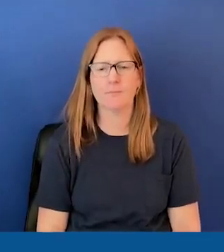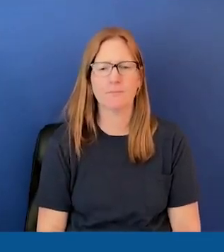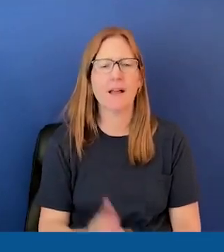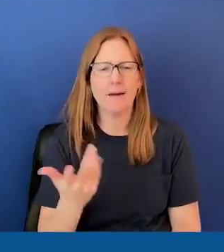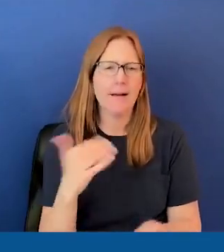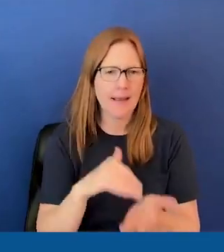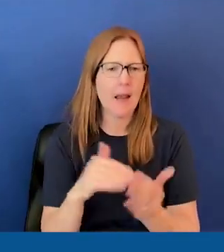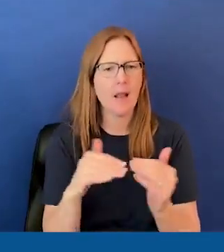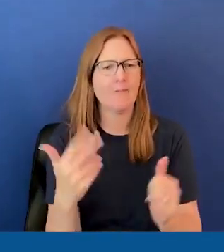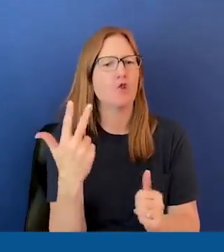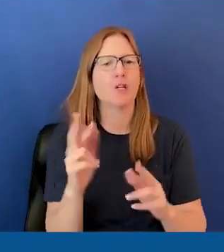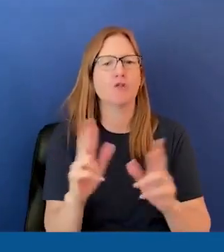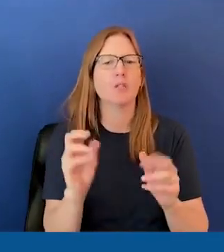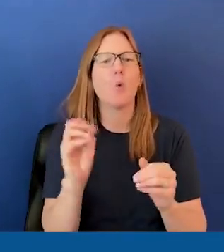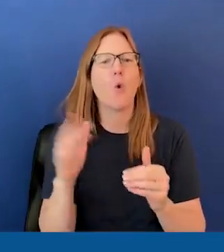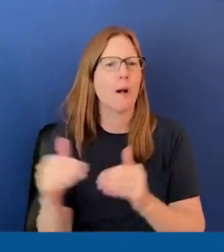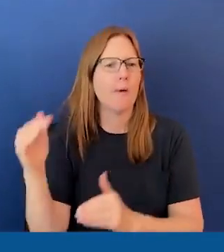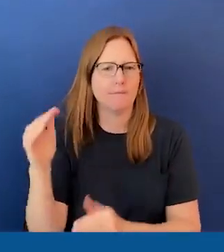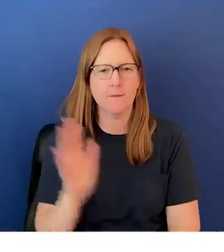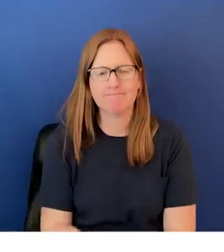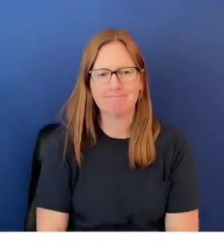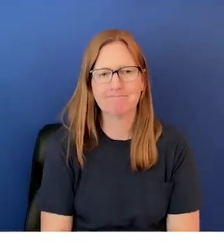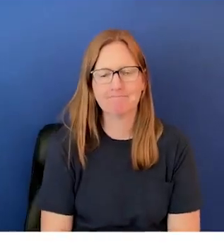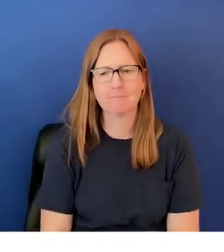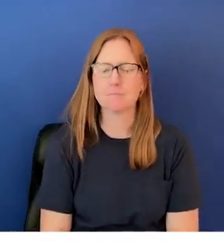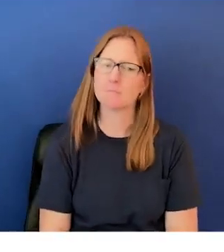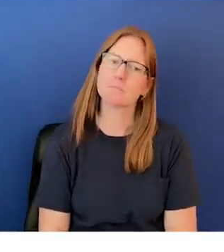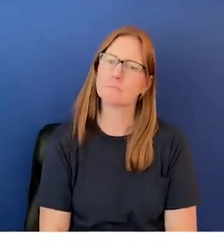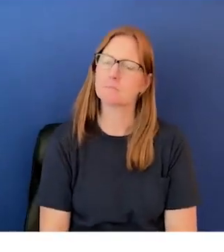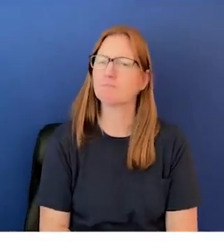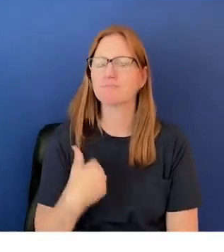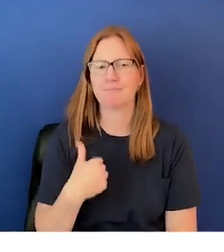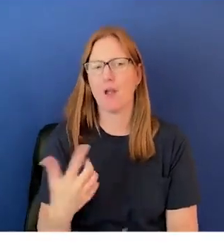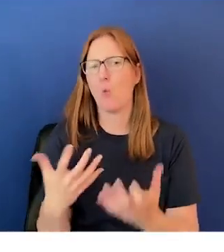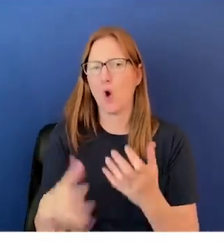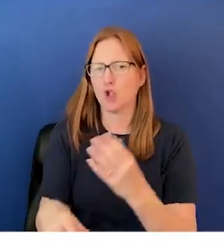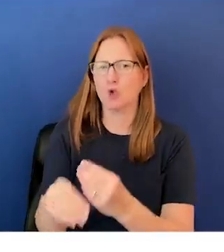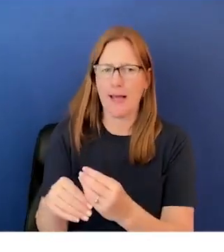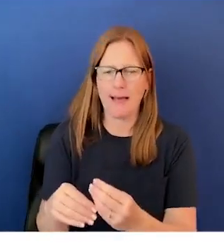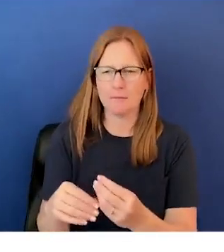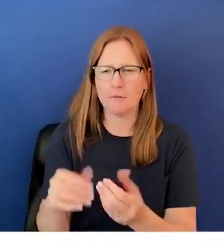and then anything beyond that. [Kelly Cronin]: Yeah, I would just add that I think we also got some questions in around sort of